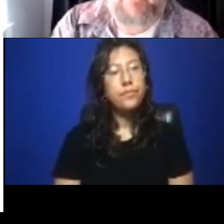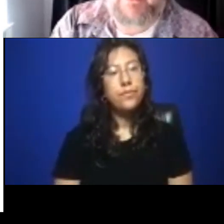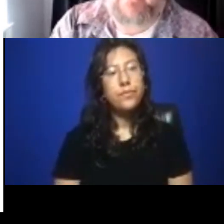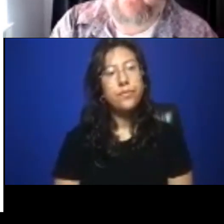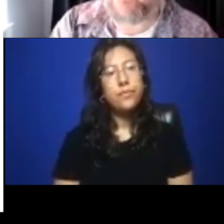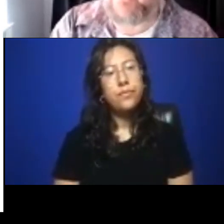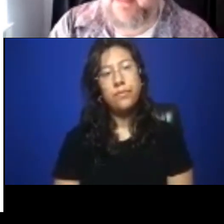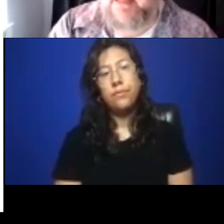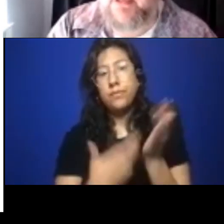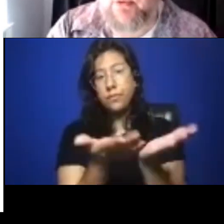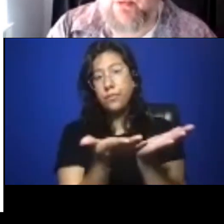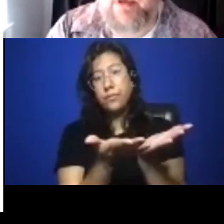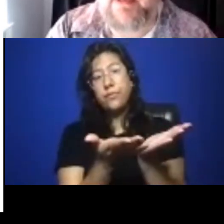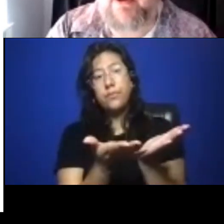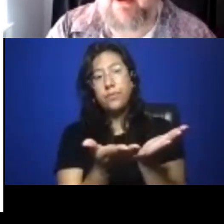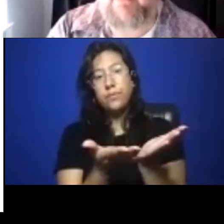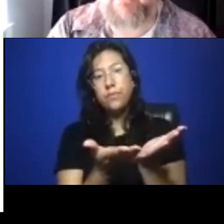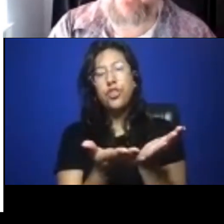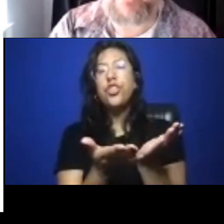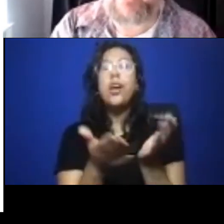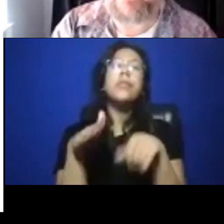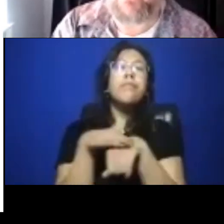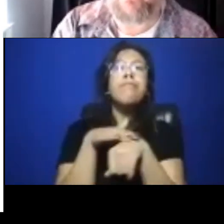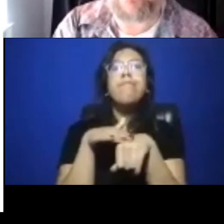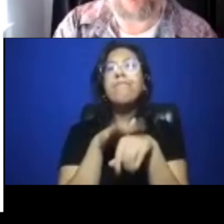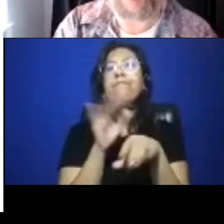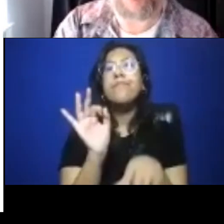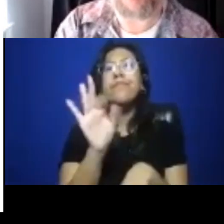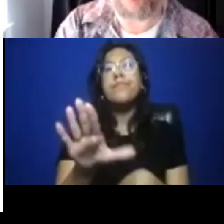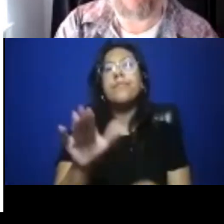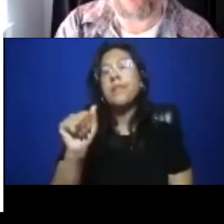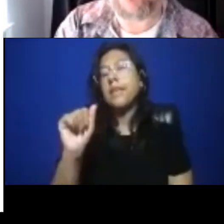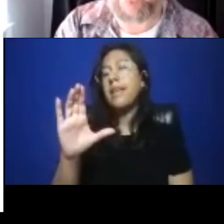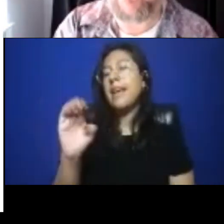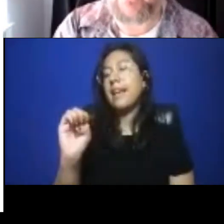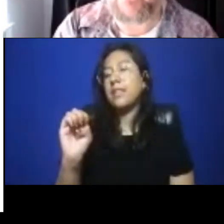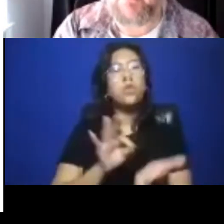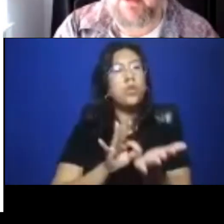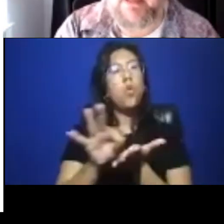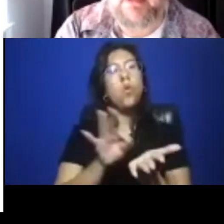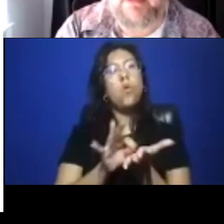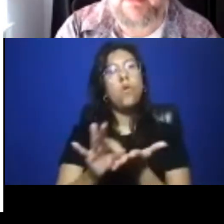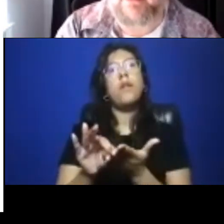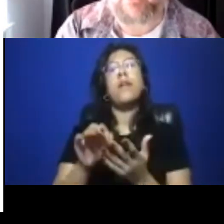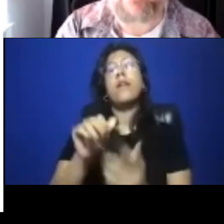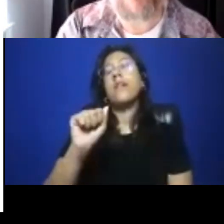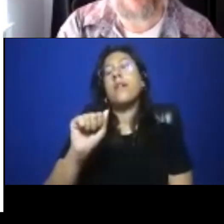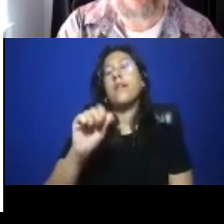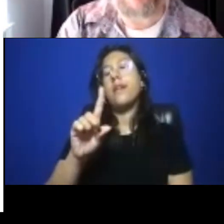I'm gonna give a little teaser. We're gonna talk about ACE scores, which is the Adverse Childhood Experiences study